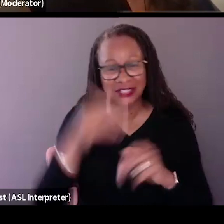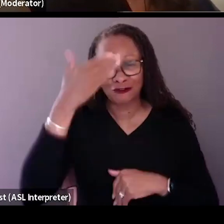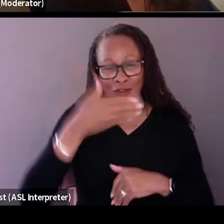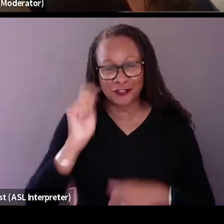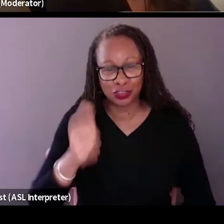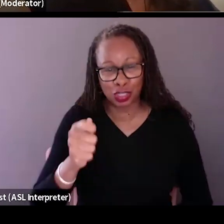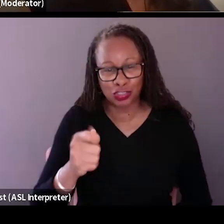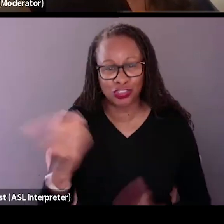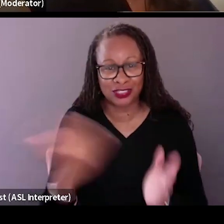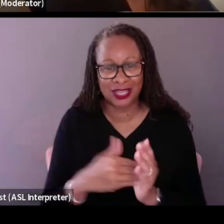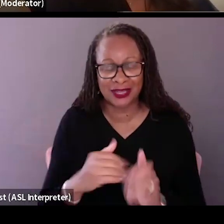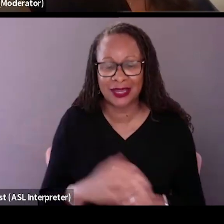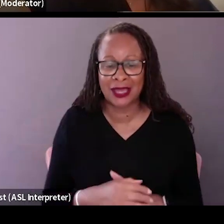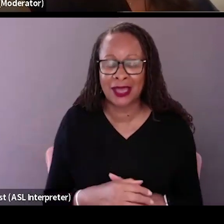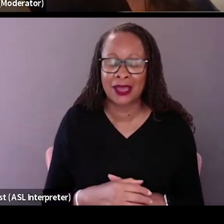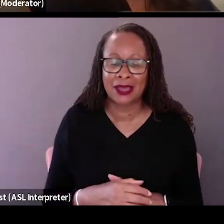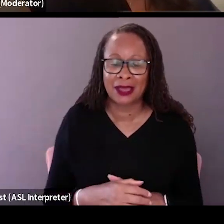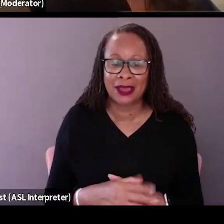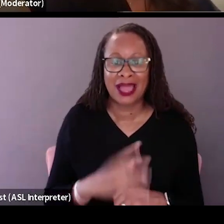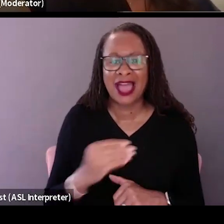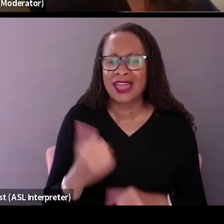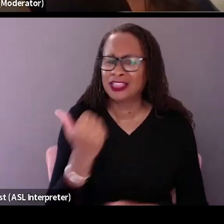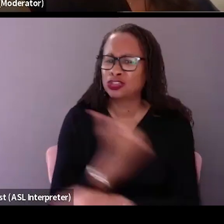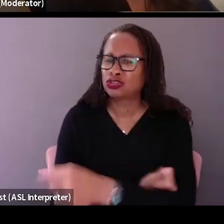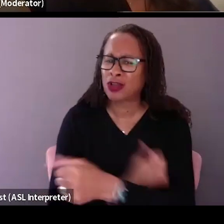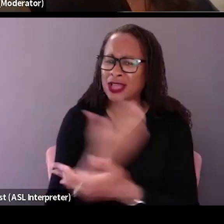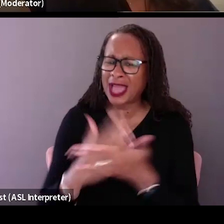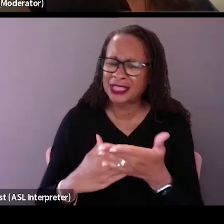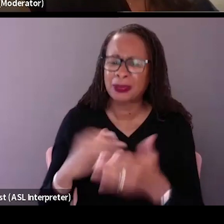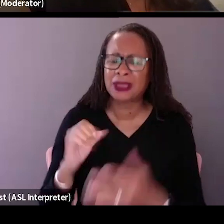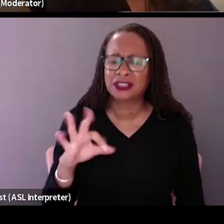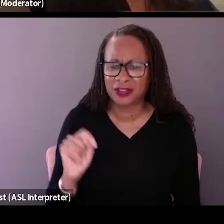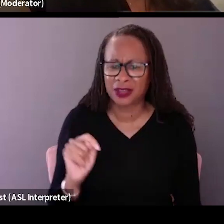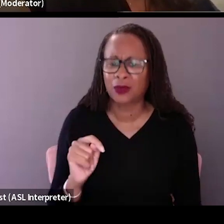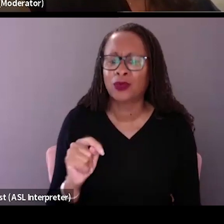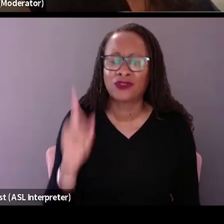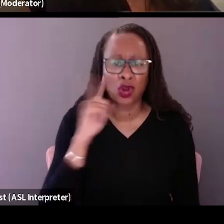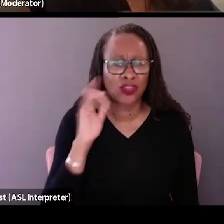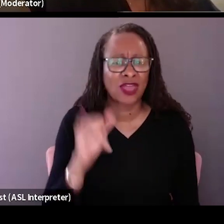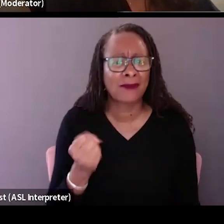And the drug aspect to that. We've heard that multiple times, that there's many stories about Moselle,